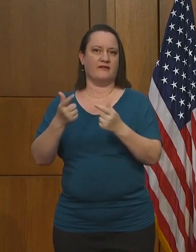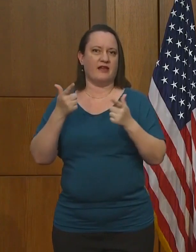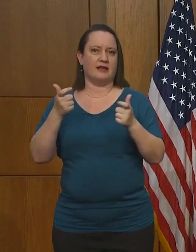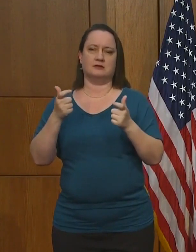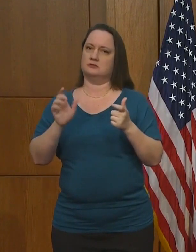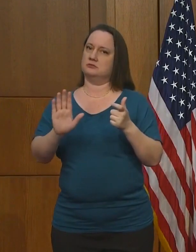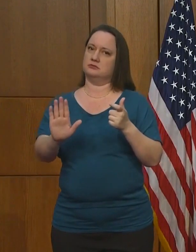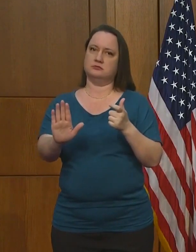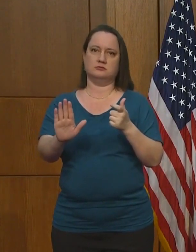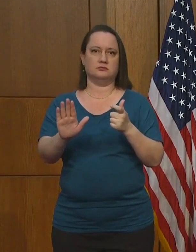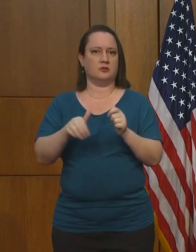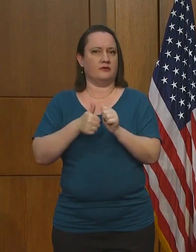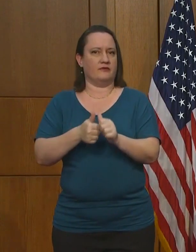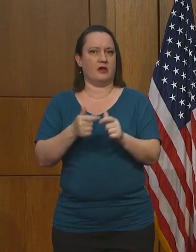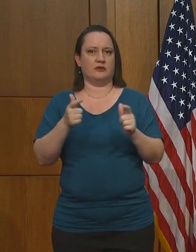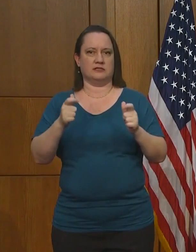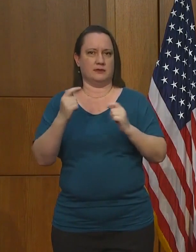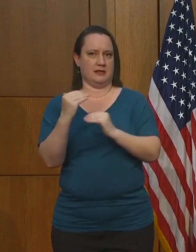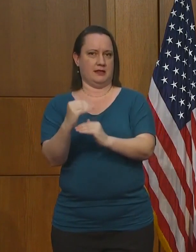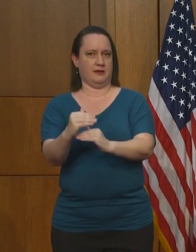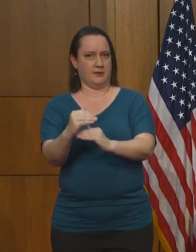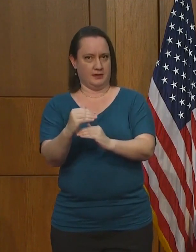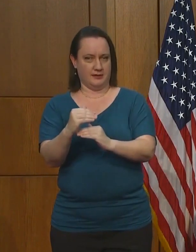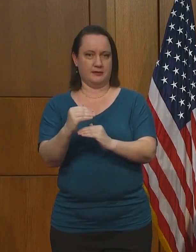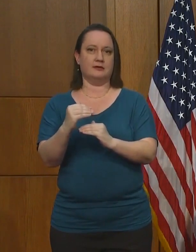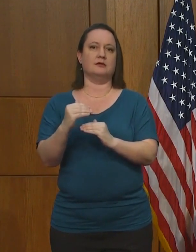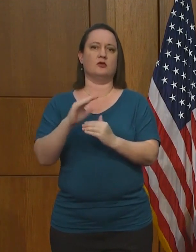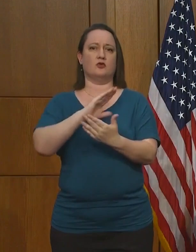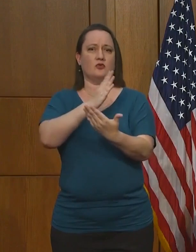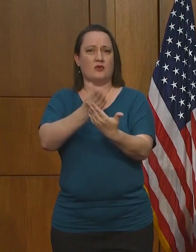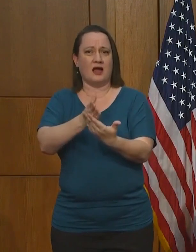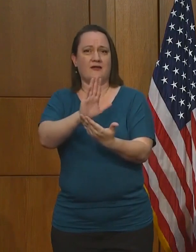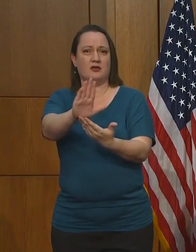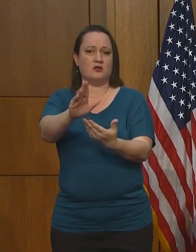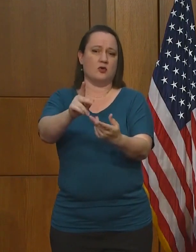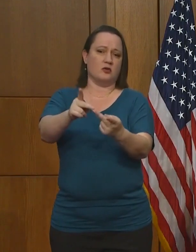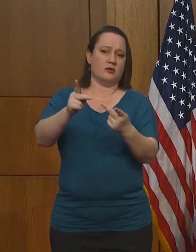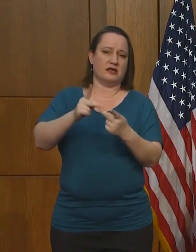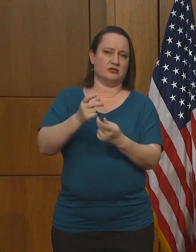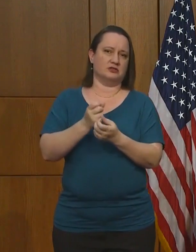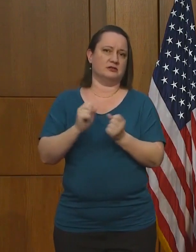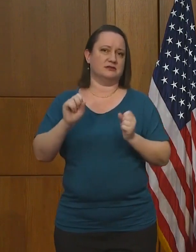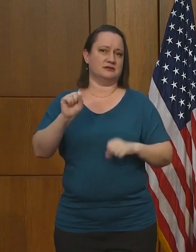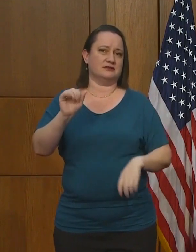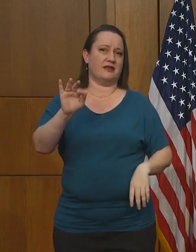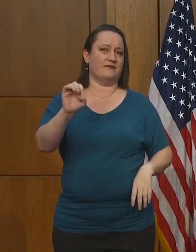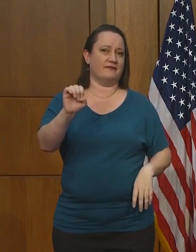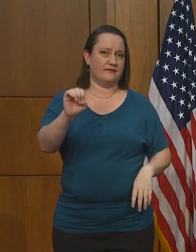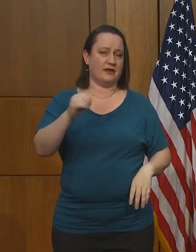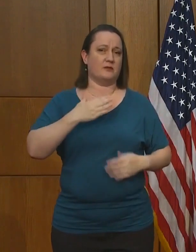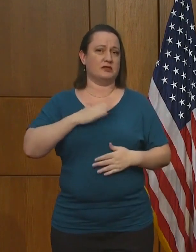OBSERVE THE SPEED LIMIT BE SAFE- ARRIVE. WHERE AT YOUR